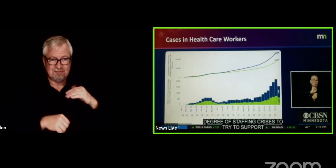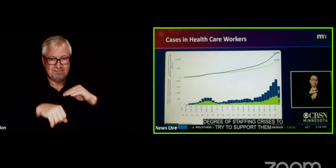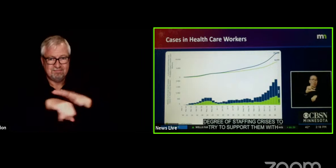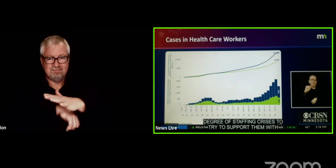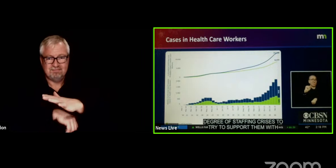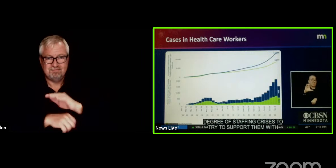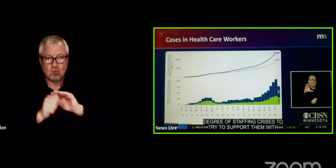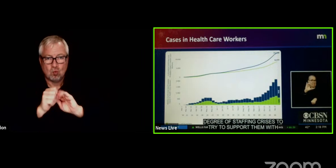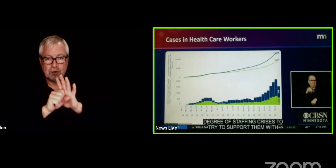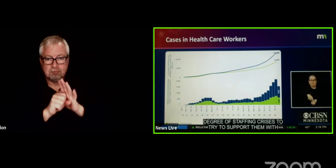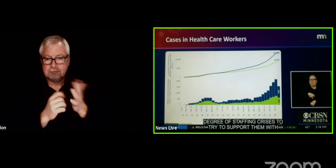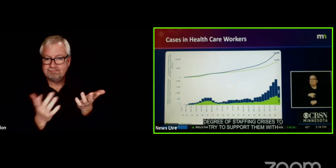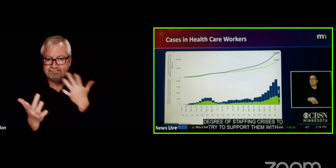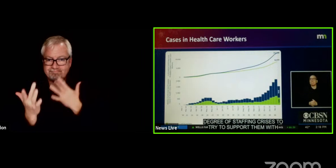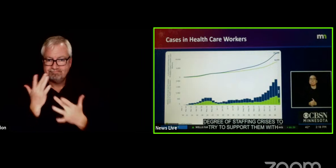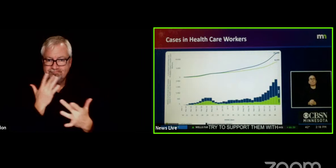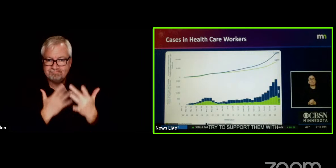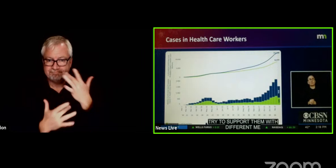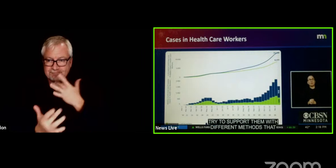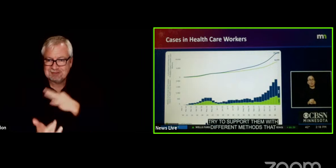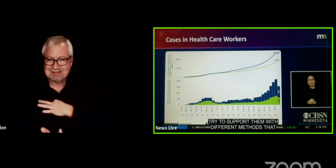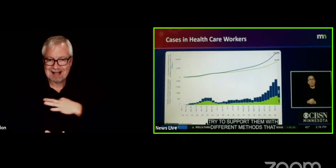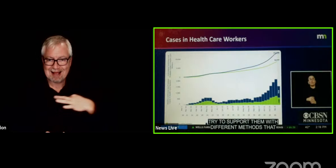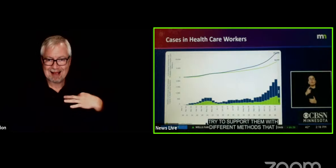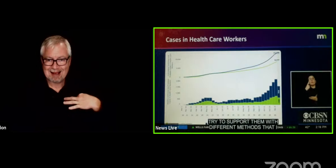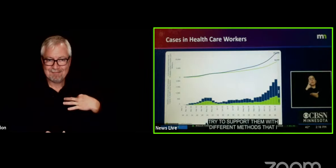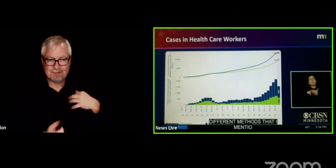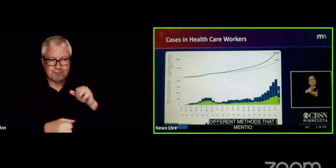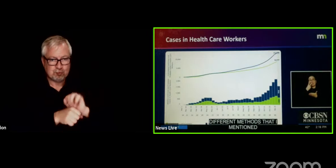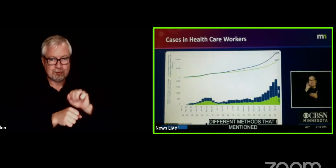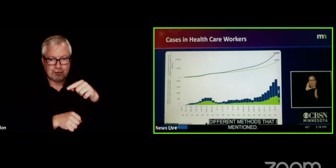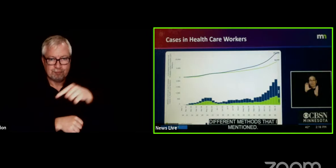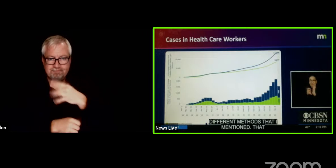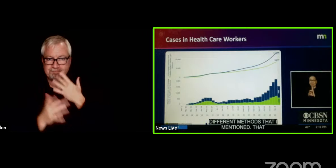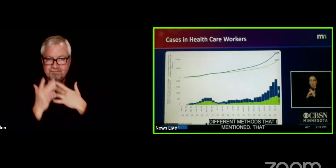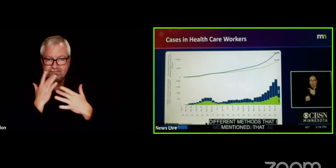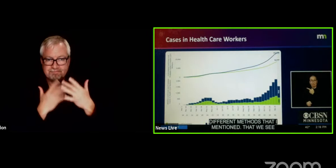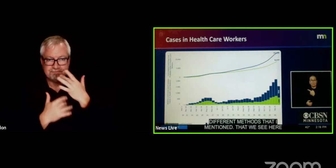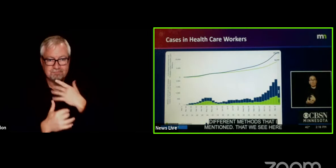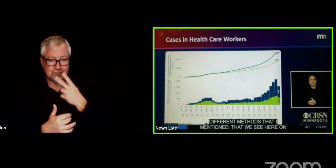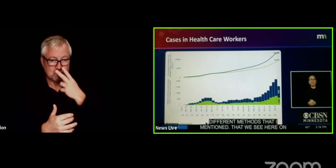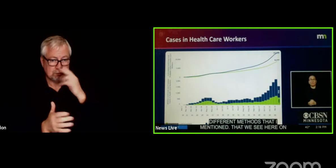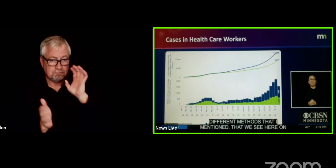BUT WE SEE HERE ON THIS GRAPH WHAT HAS TRANSPIRED WITH CASES IN HEALTH CARE WORKERS